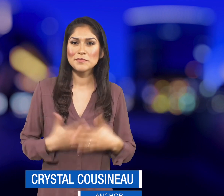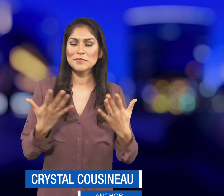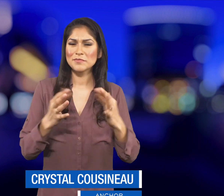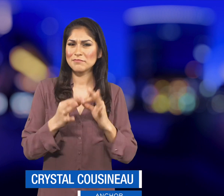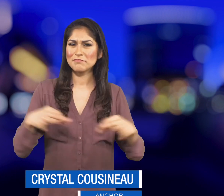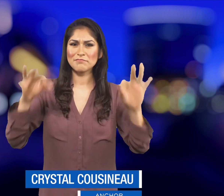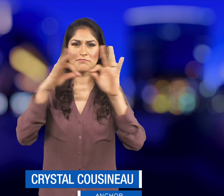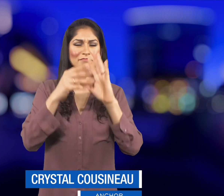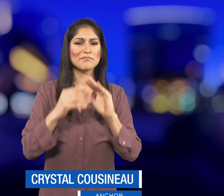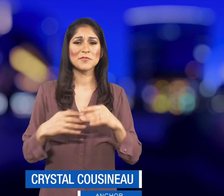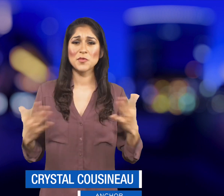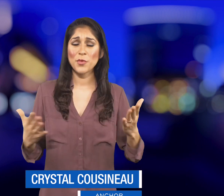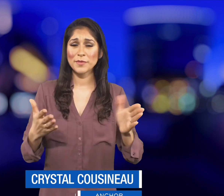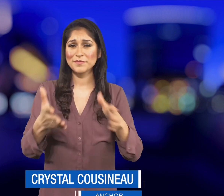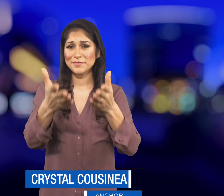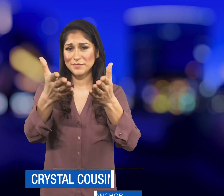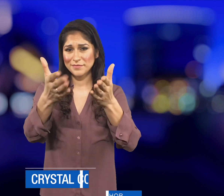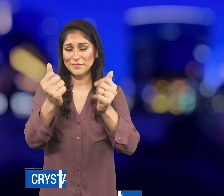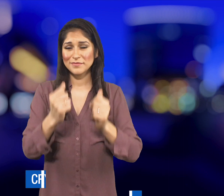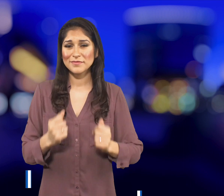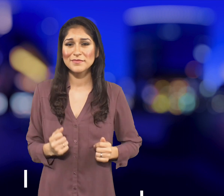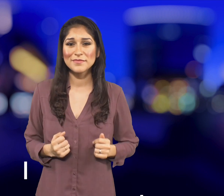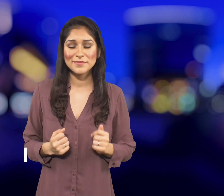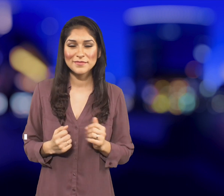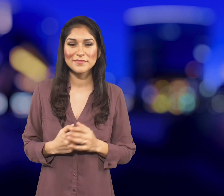Here are your top stories for today.